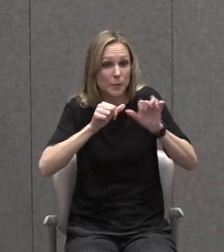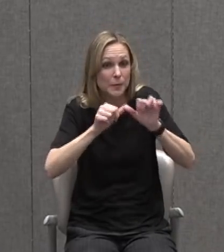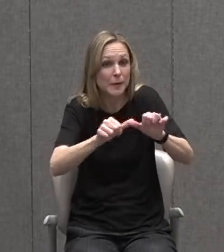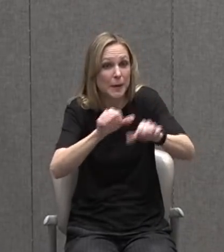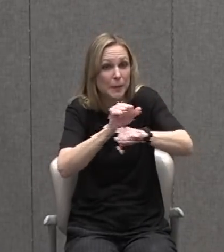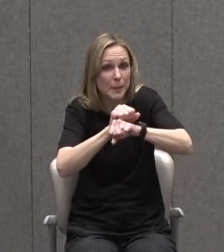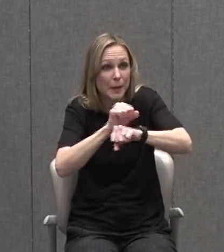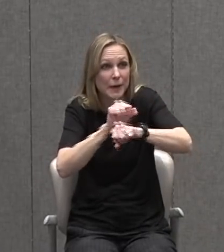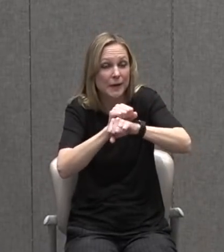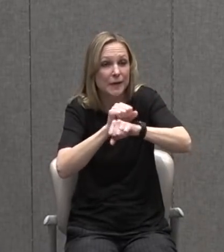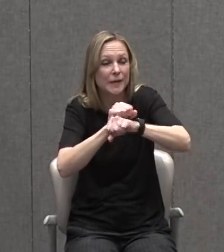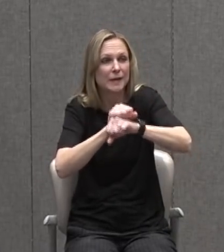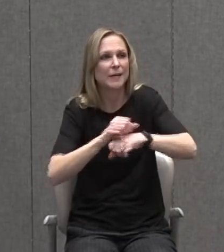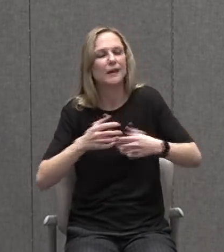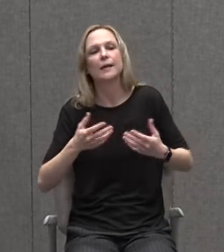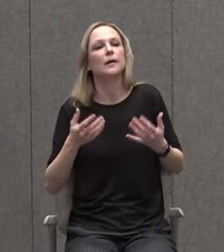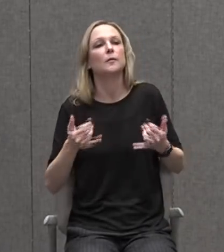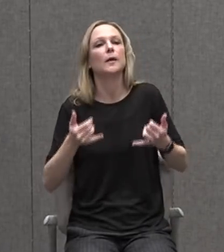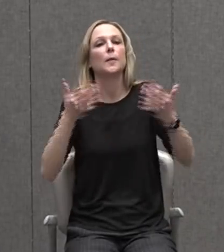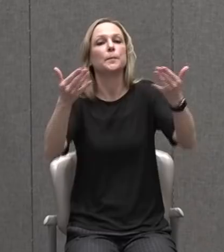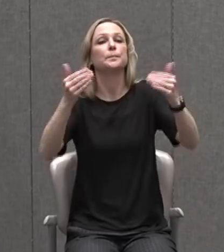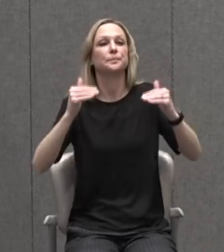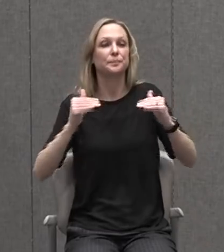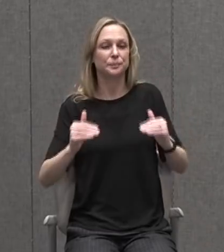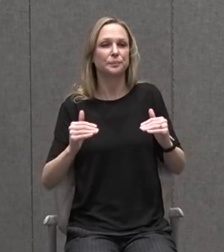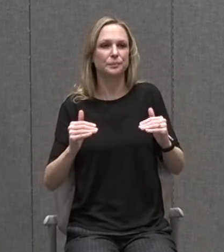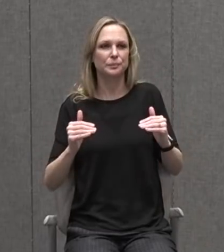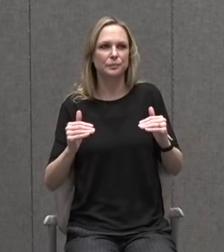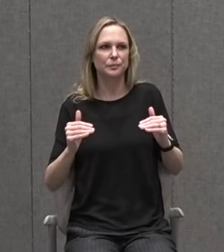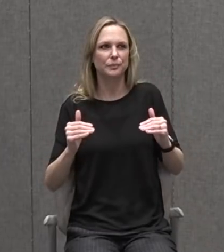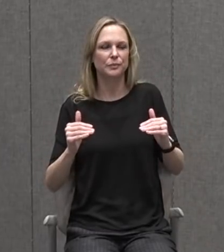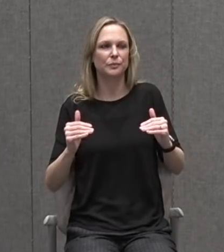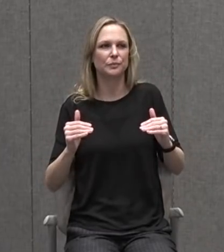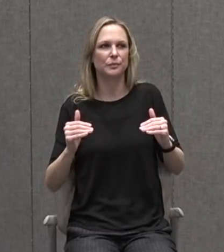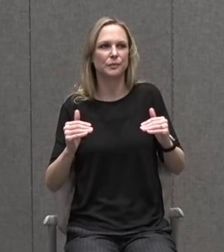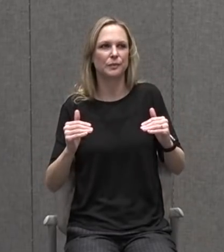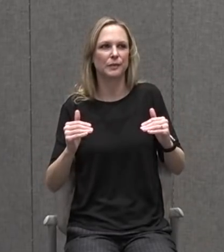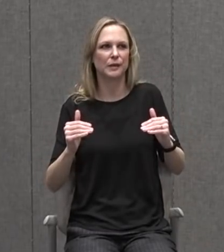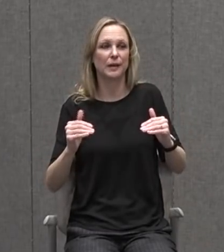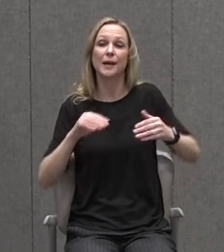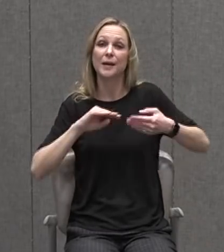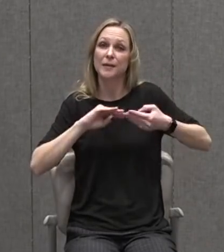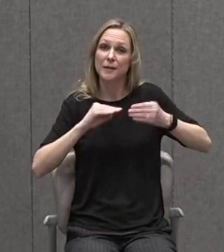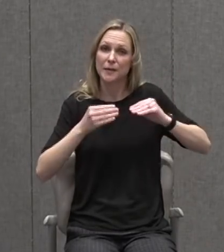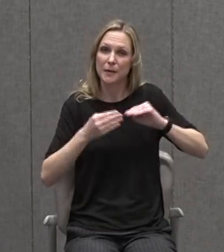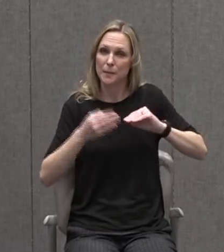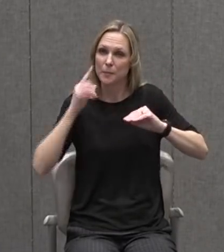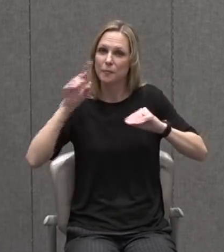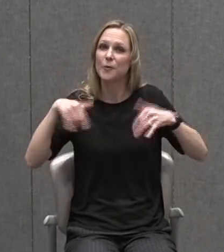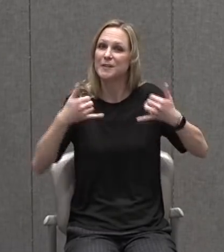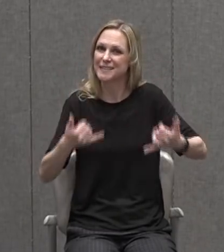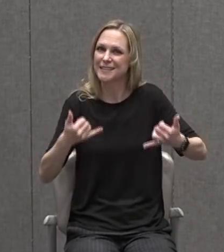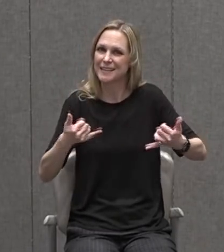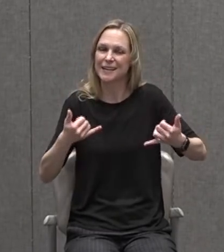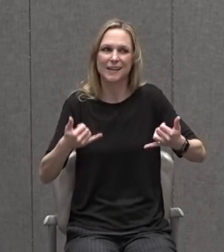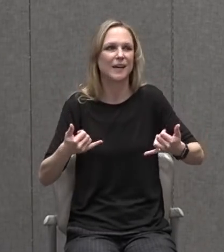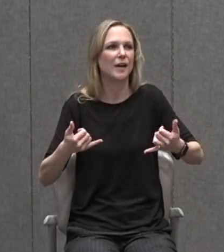and we're going to move into our number of the day with Mrs. Sears.